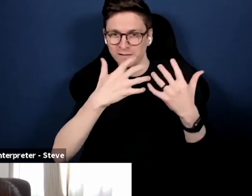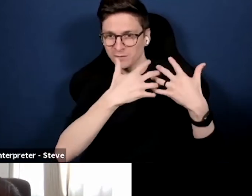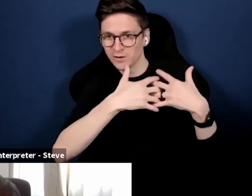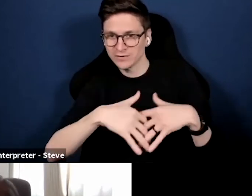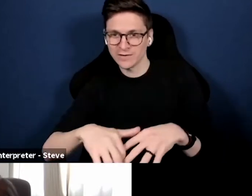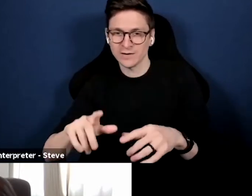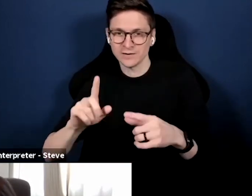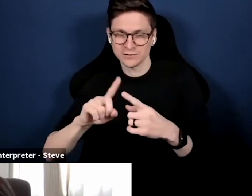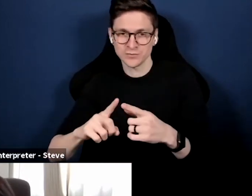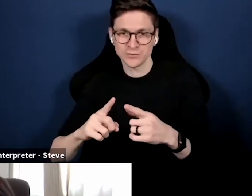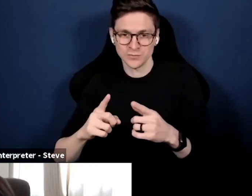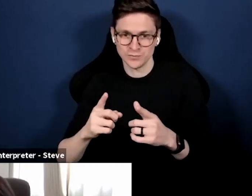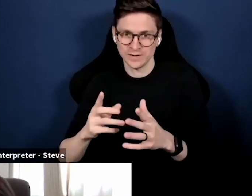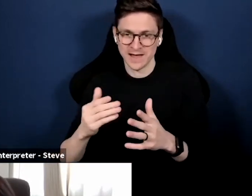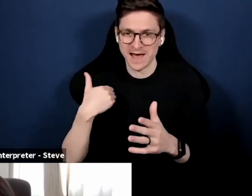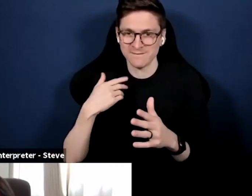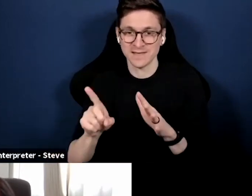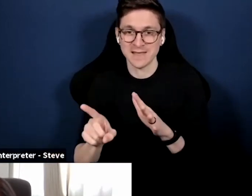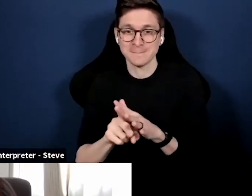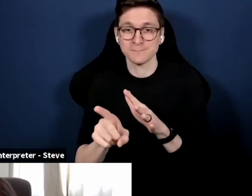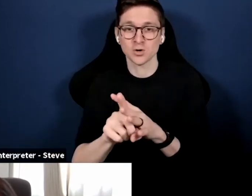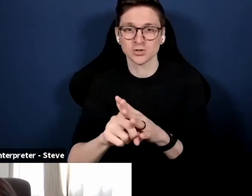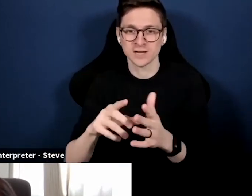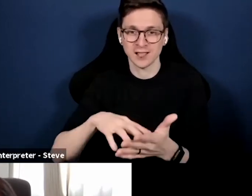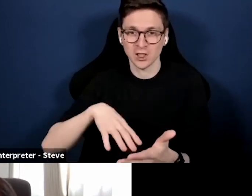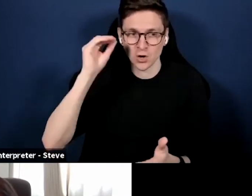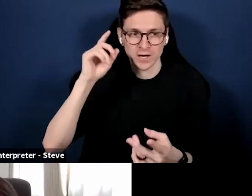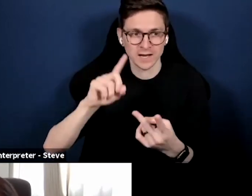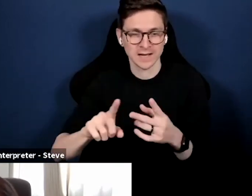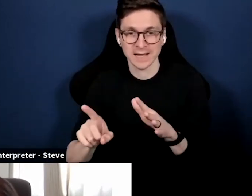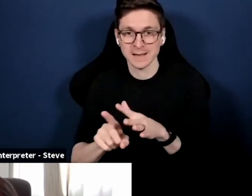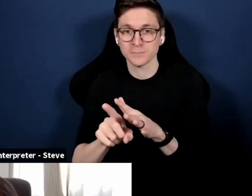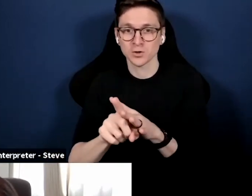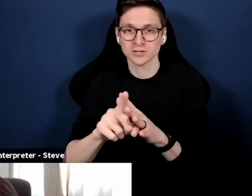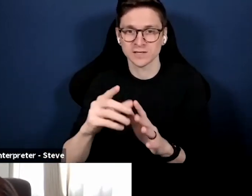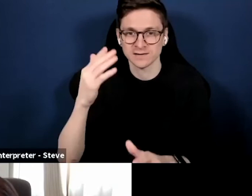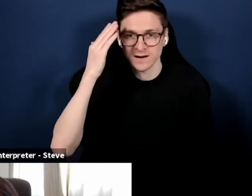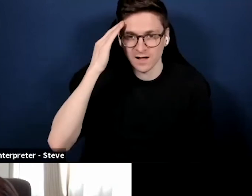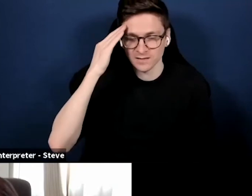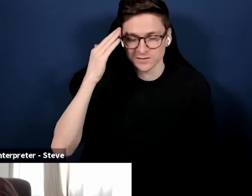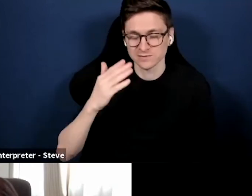learning emergent knowledge my question is really at